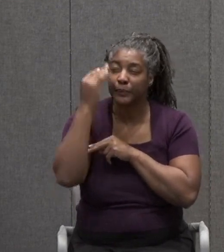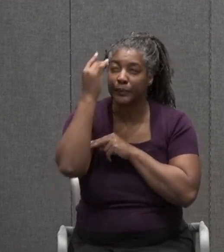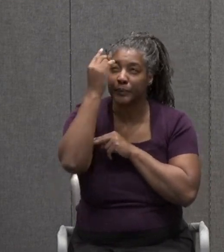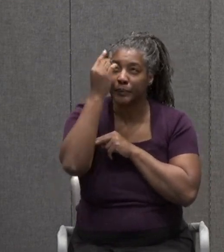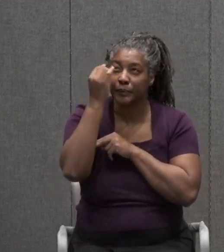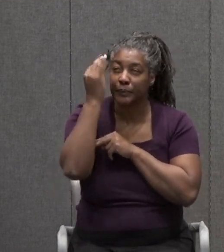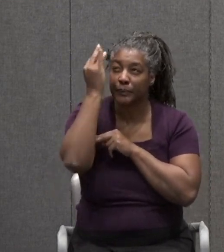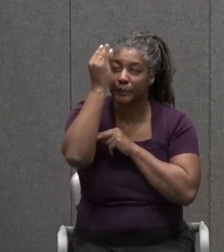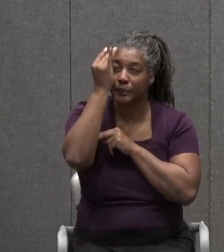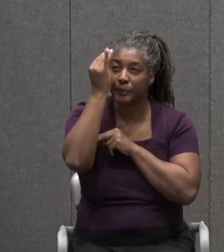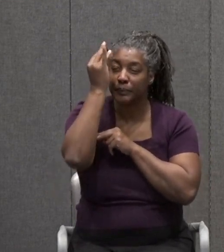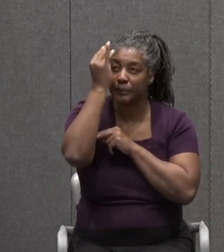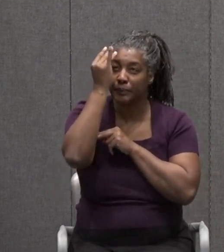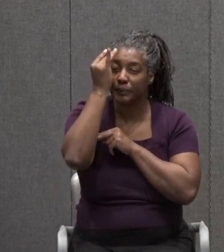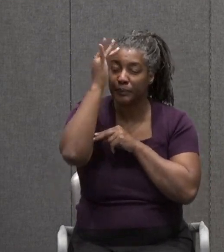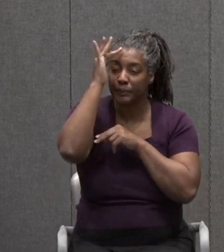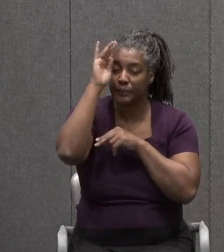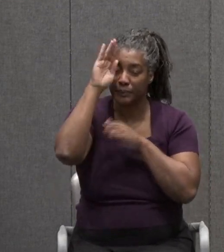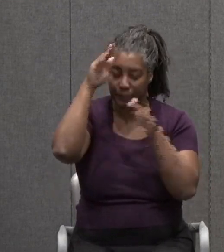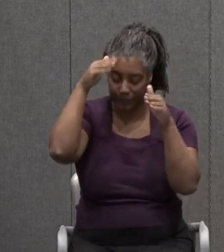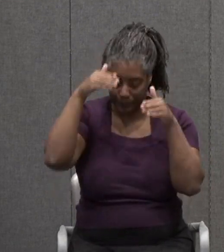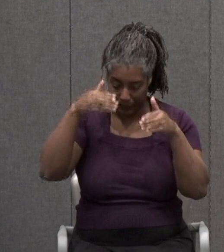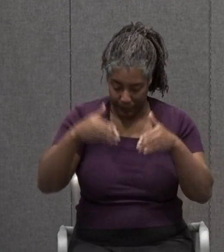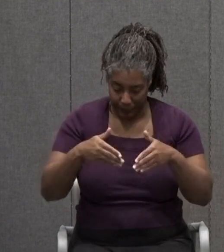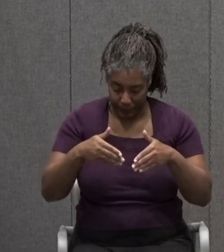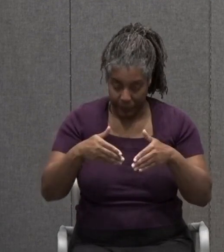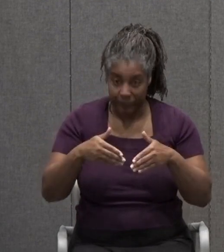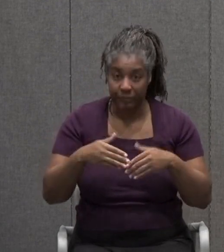When you see the food that you have in front of you,